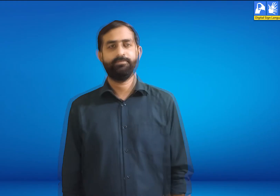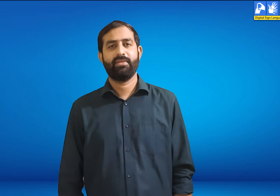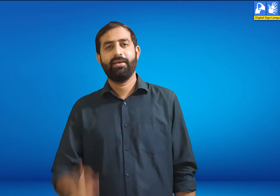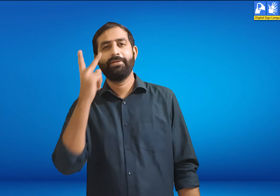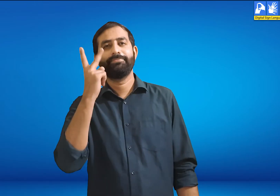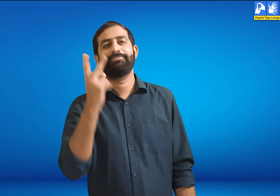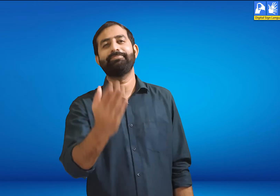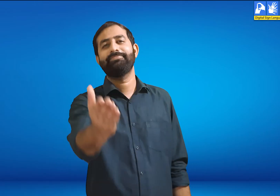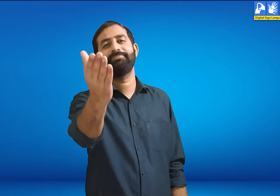Have a look at this